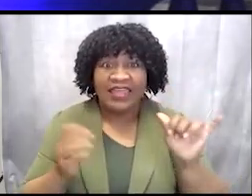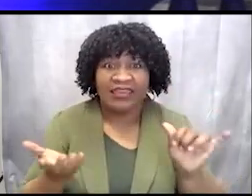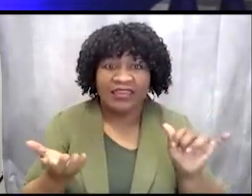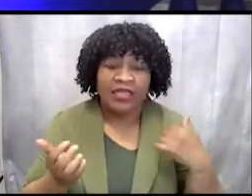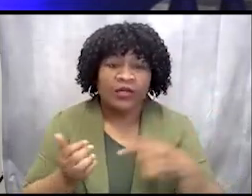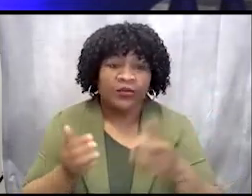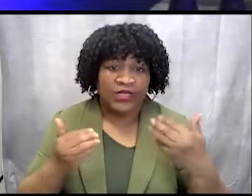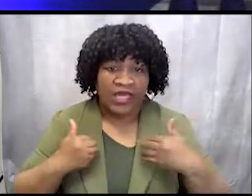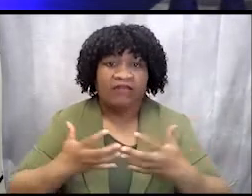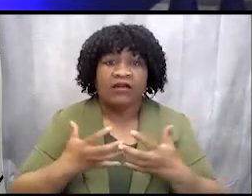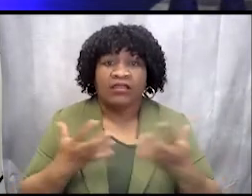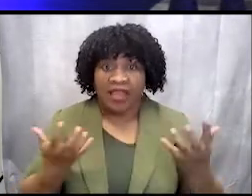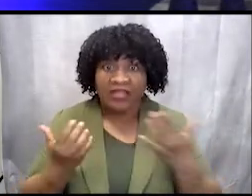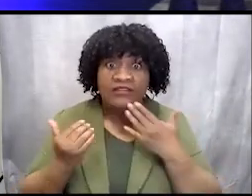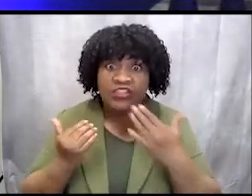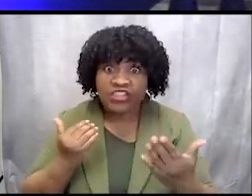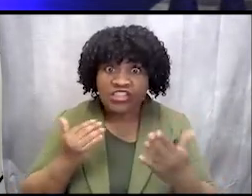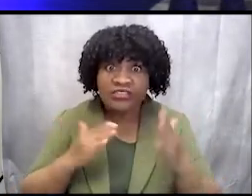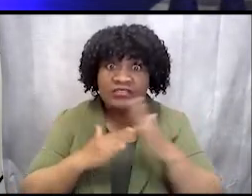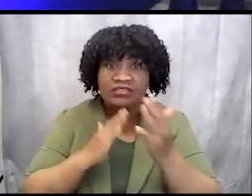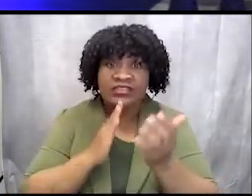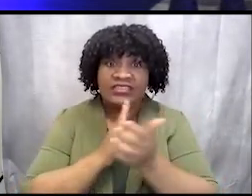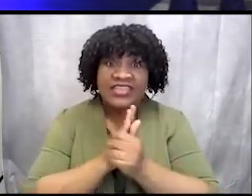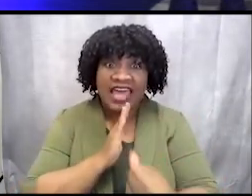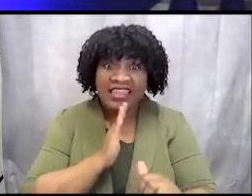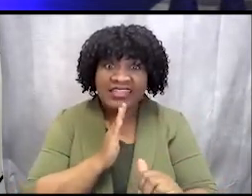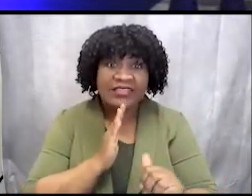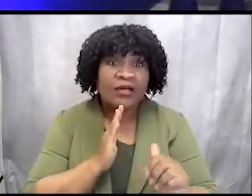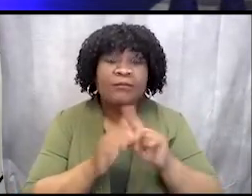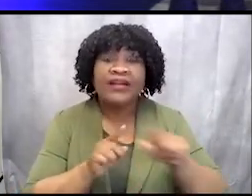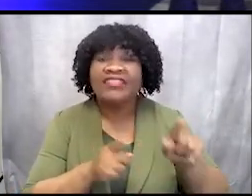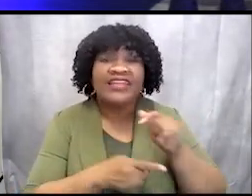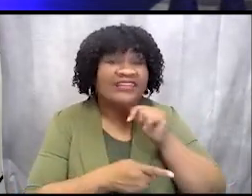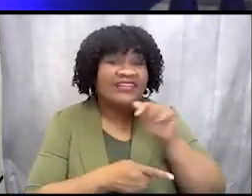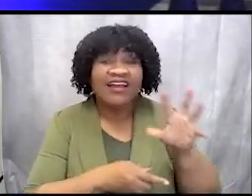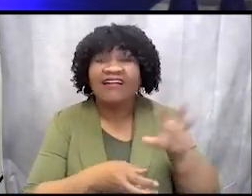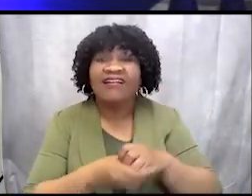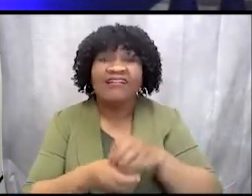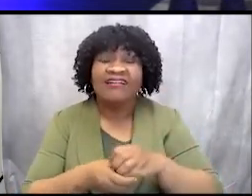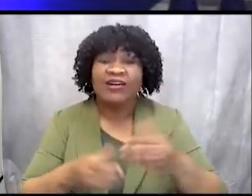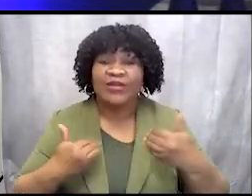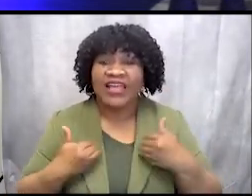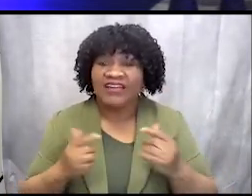And we've got a whole lot of talent that continues to sit on the sideline while we have these conversations